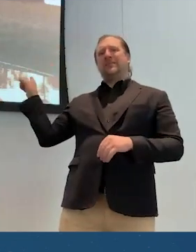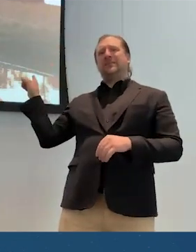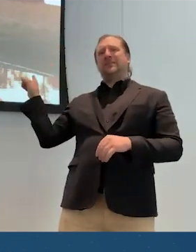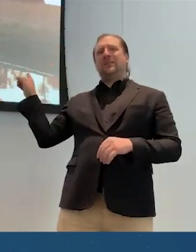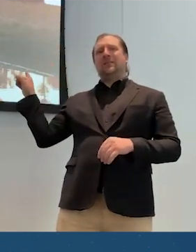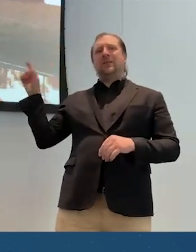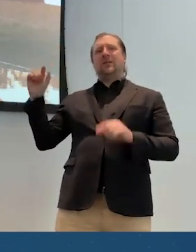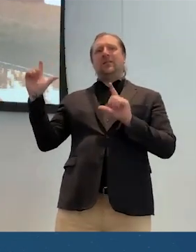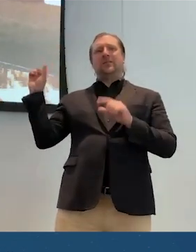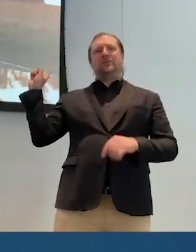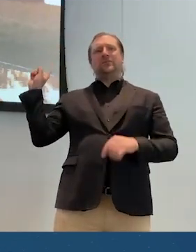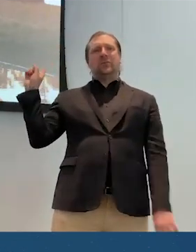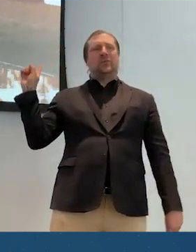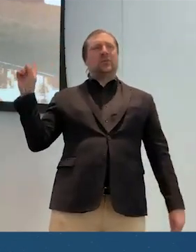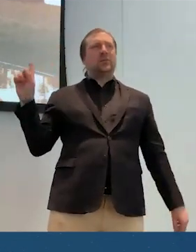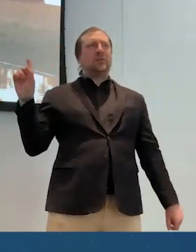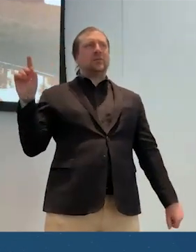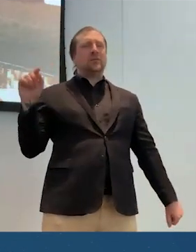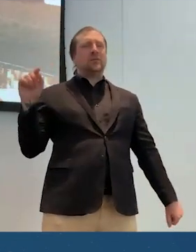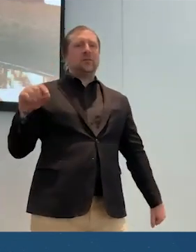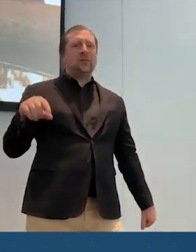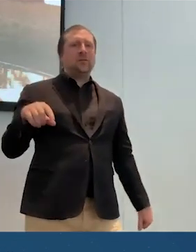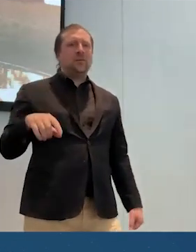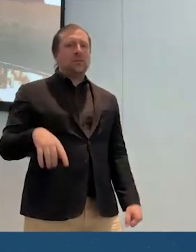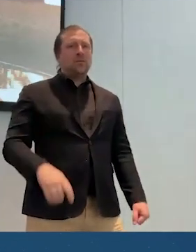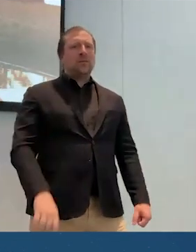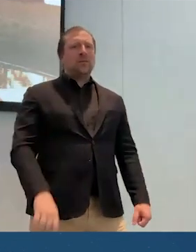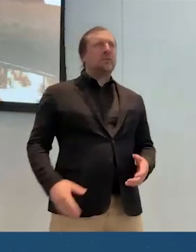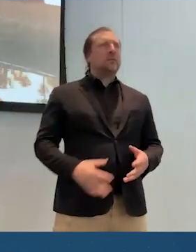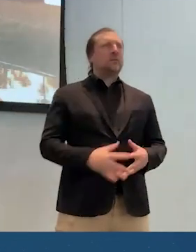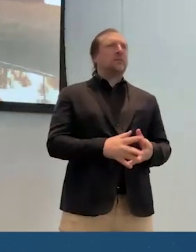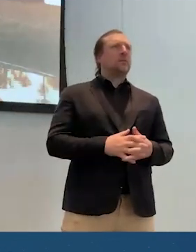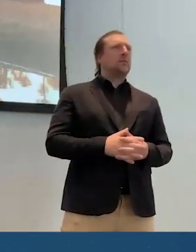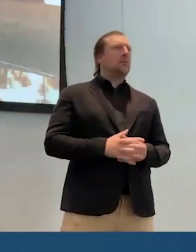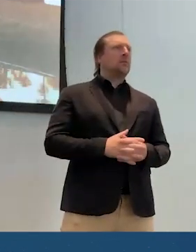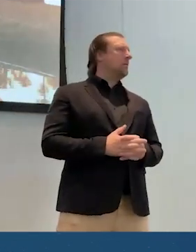due to the initial technical challenges that are--